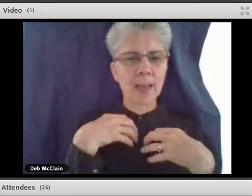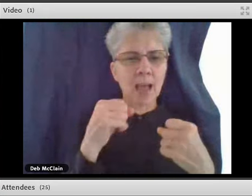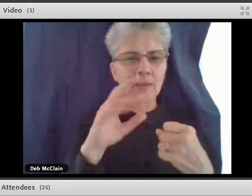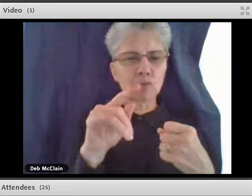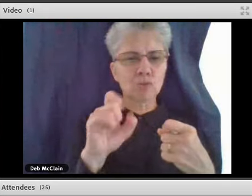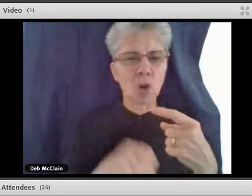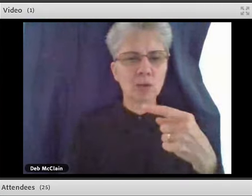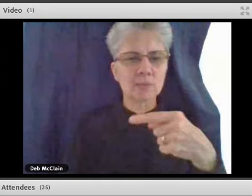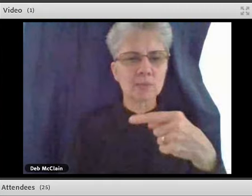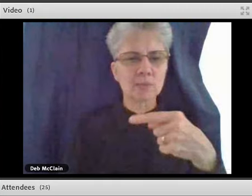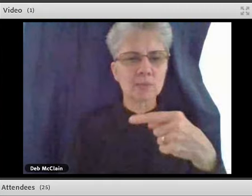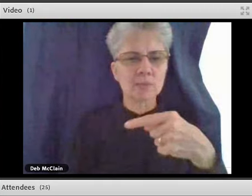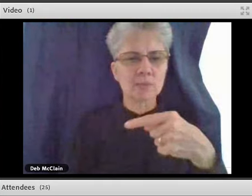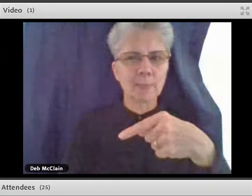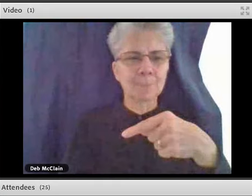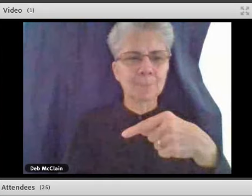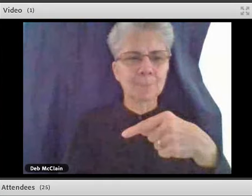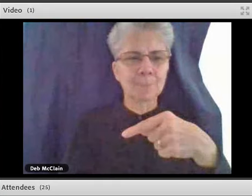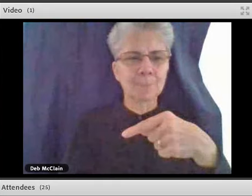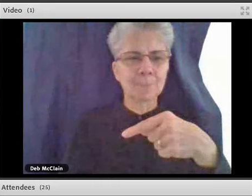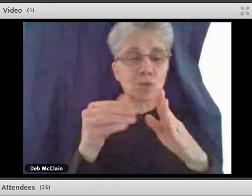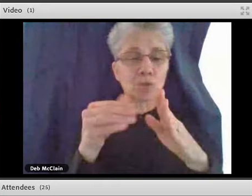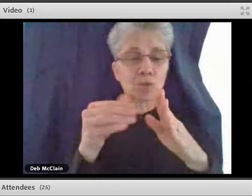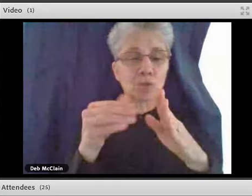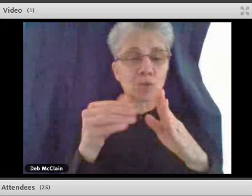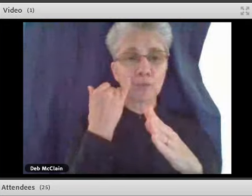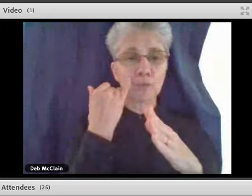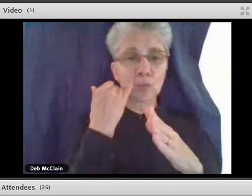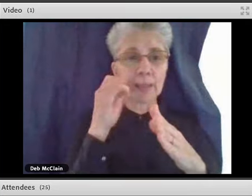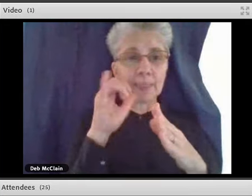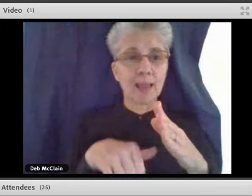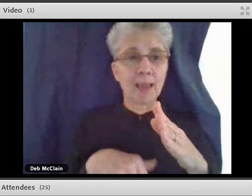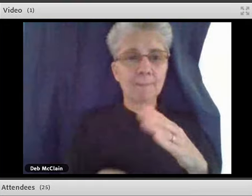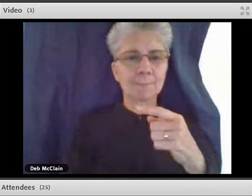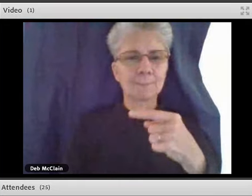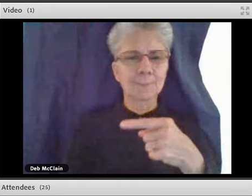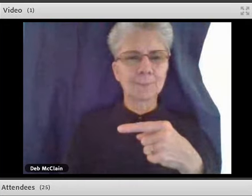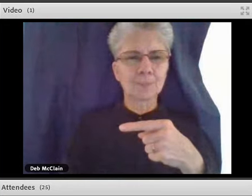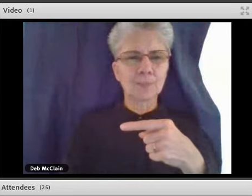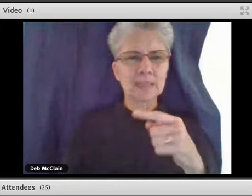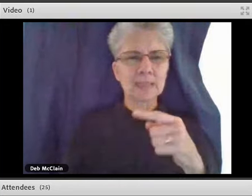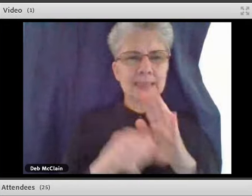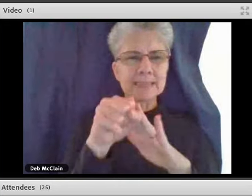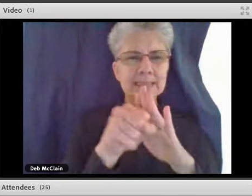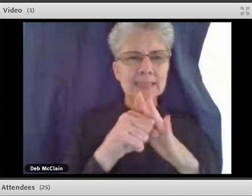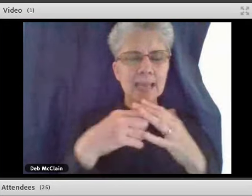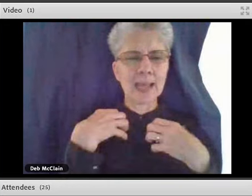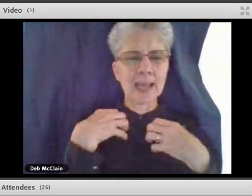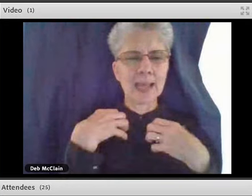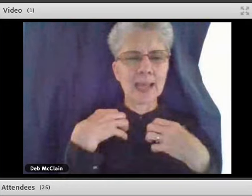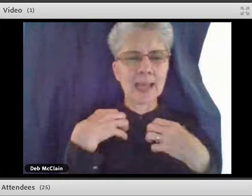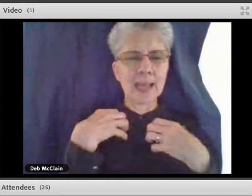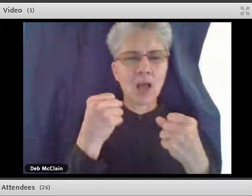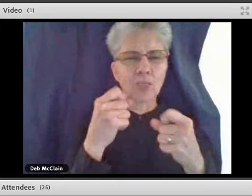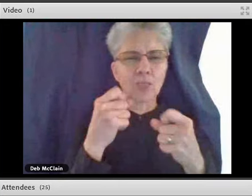There's also one just for Florida, the FLHealthCHARTS. And then, there's the National Center for Education Statistics, should you need that.